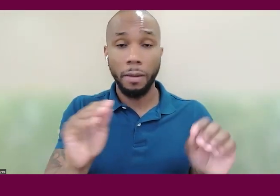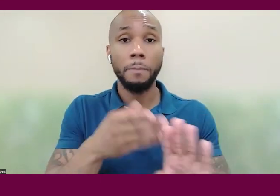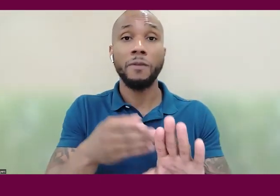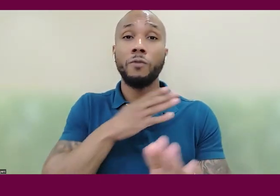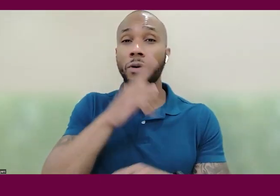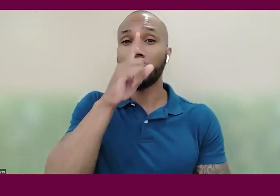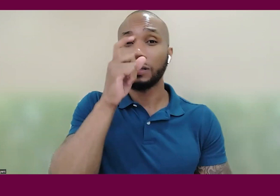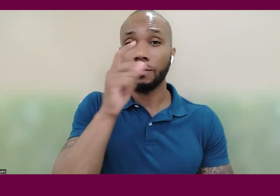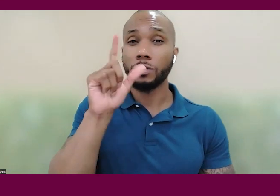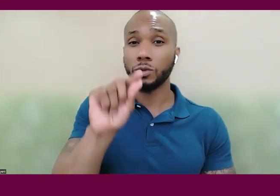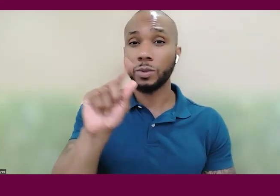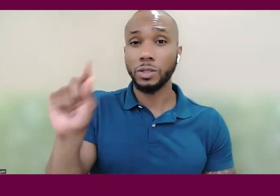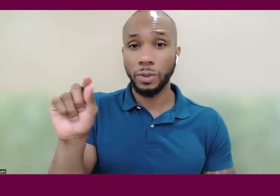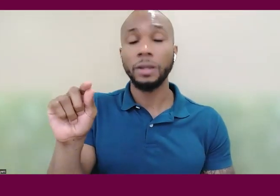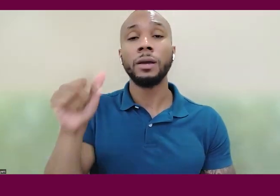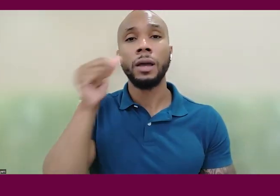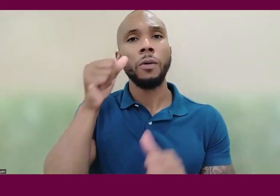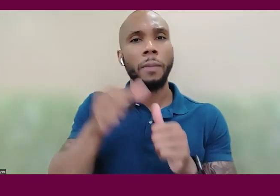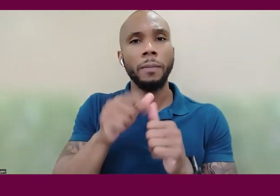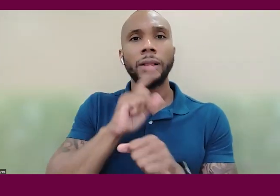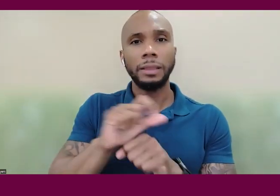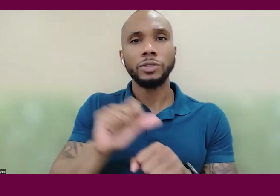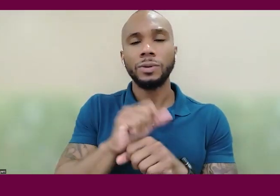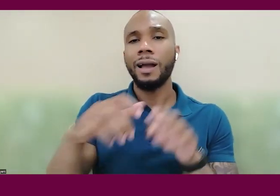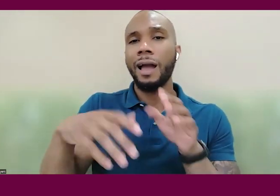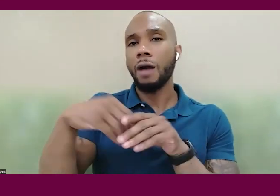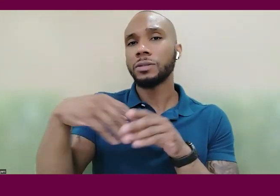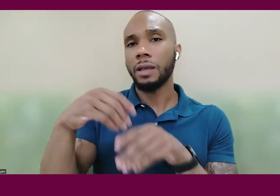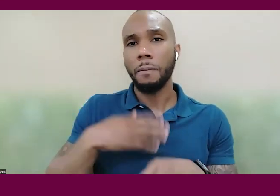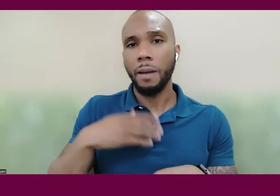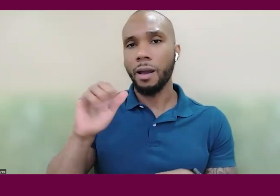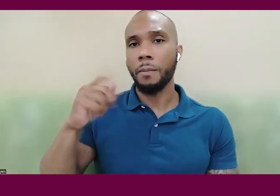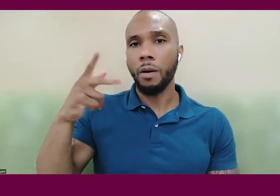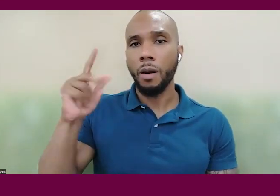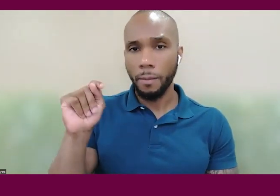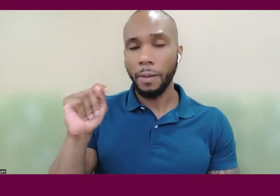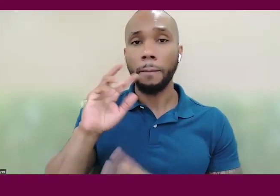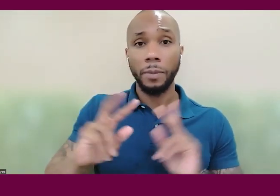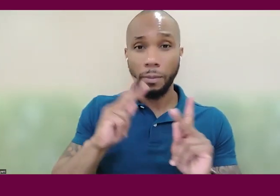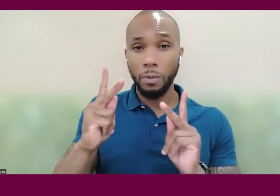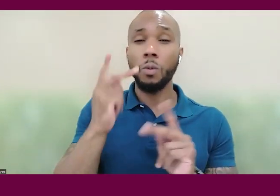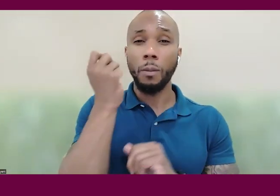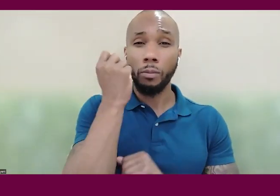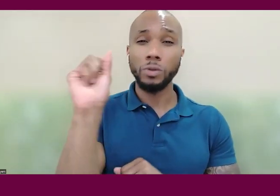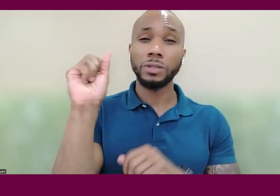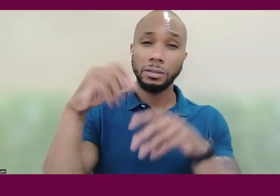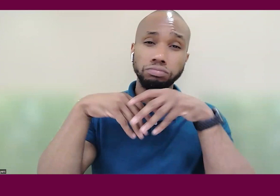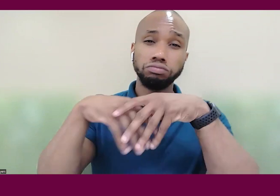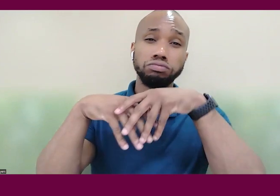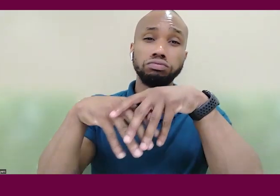summer of 2020. I remember literally outside of my apartment, people protesting.